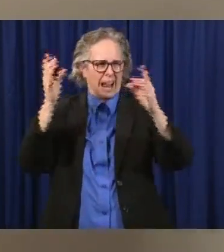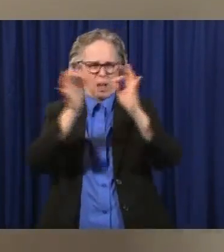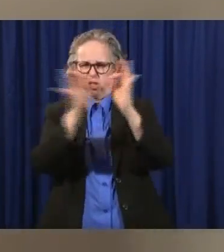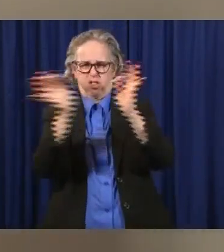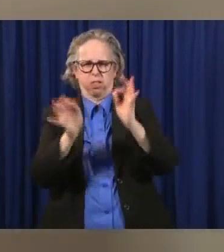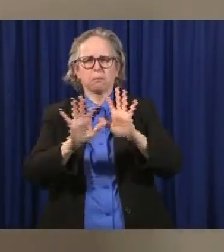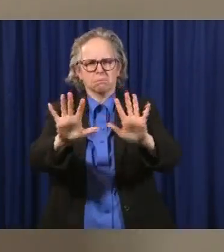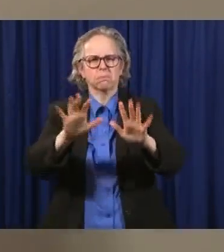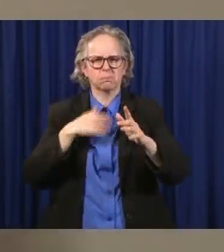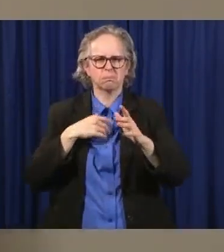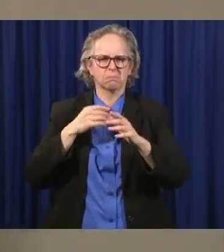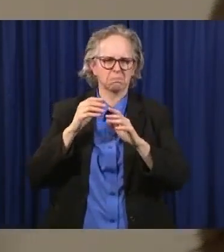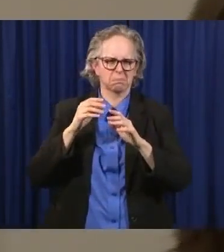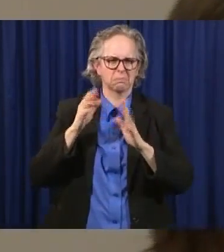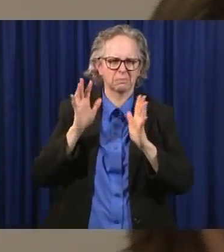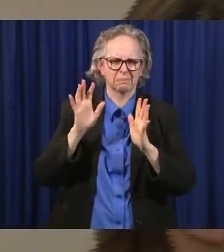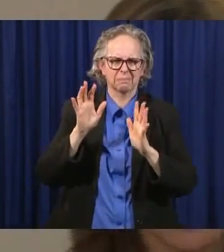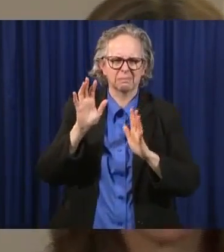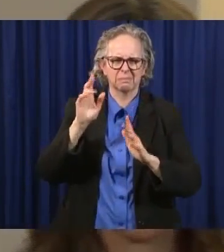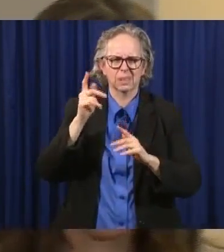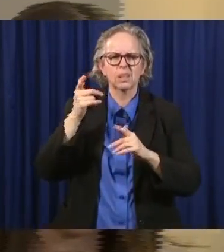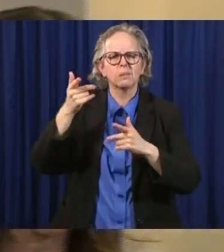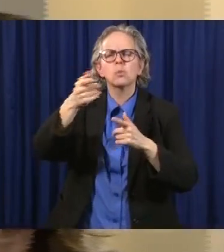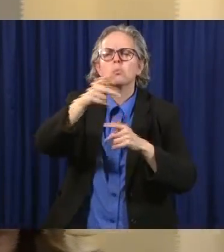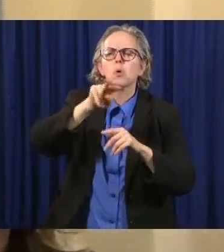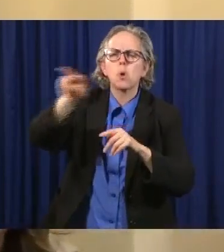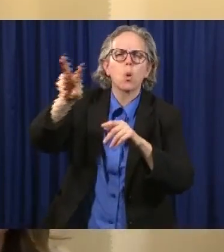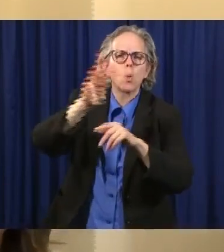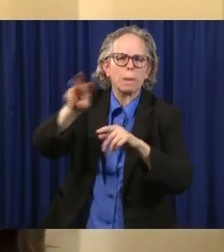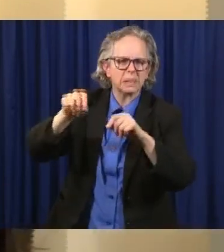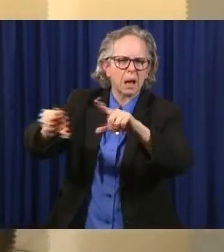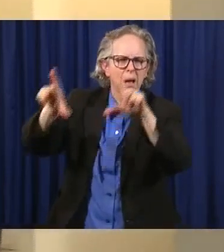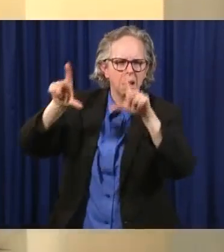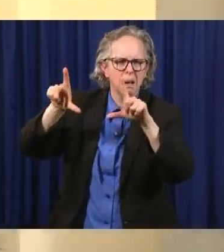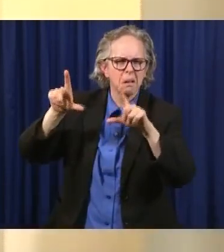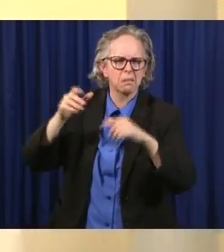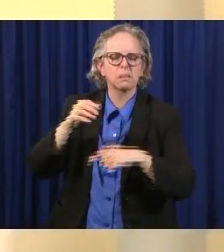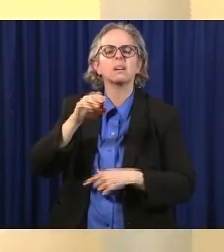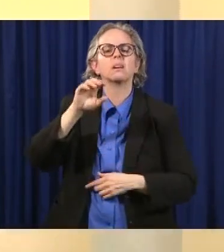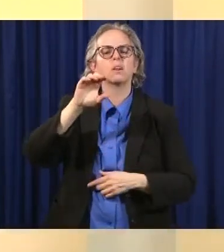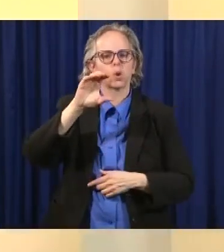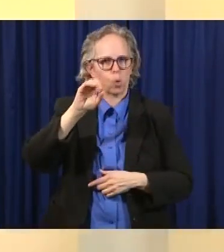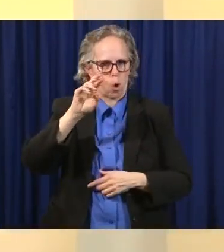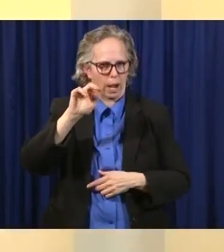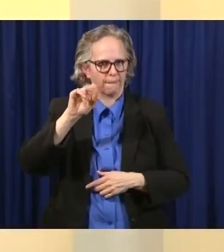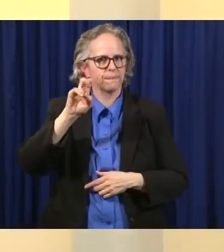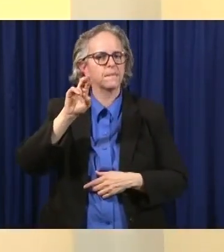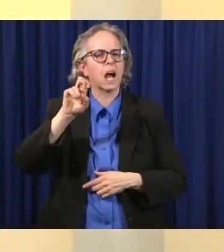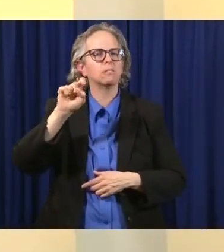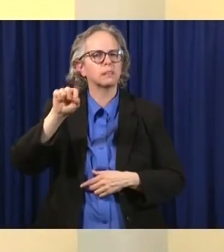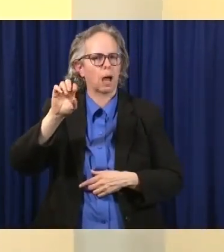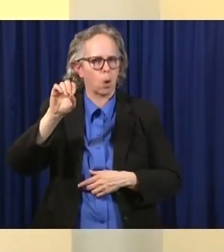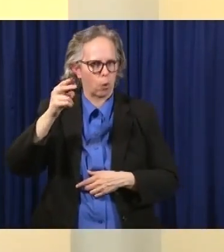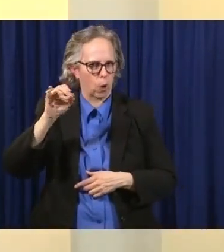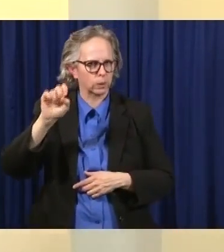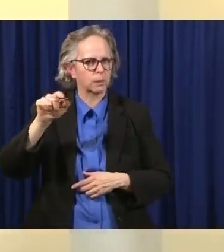THIS IS A SLIDE THAT IS WAY TOO BUSY. I AM SURE FOR YOU TO SEE ON THE SCREEN. BUT I WANT YOU TO GO TO THE